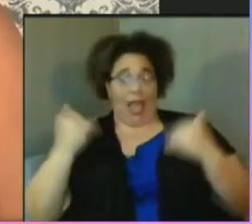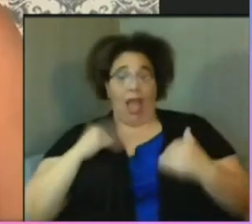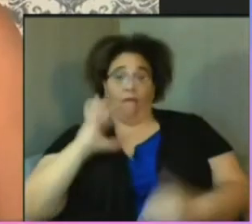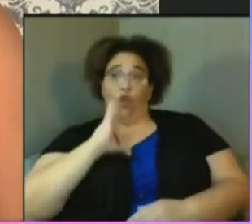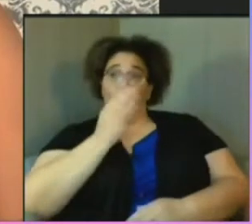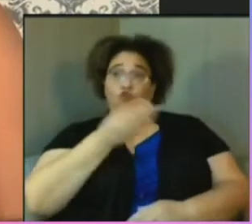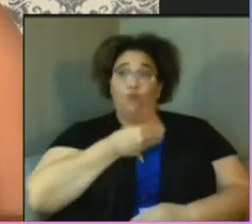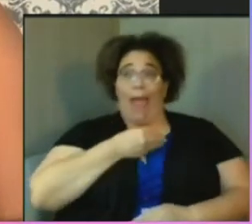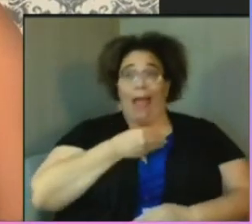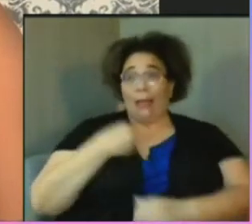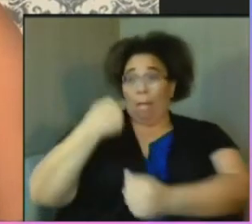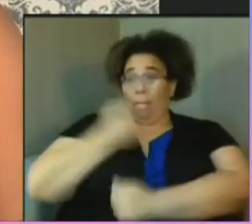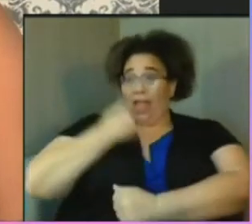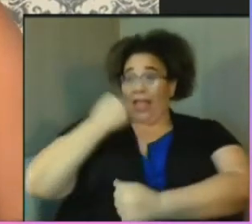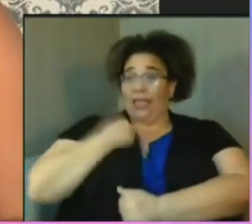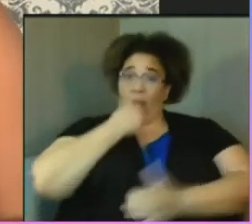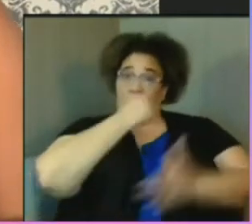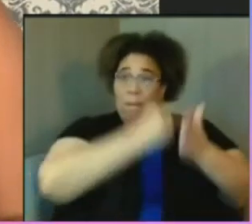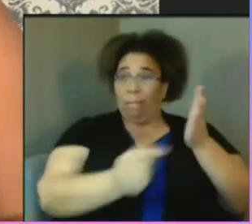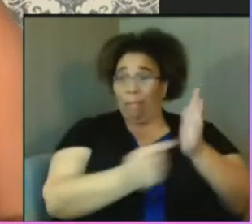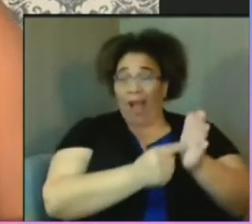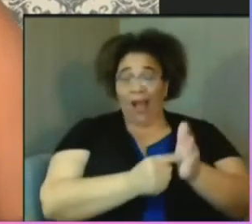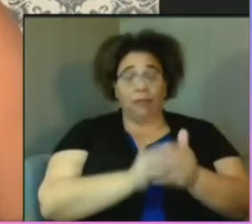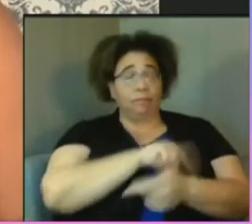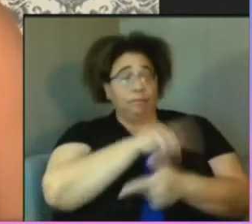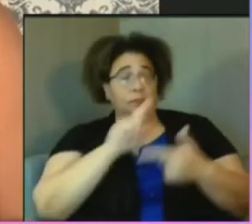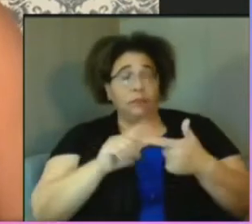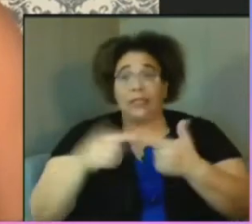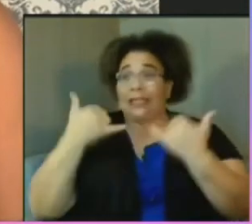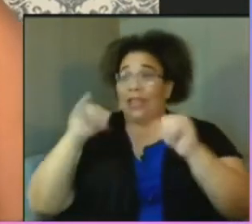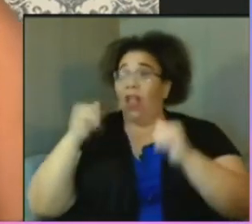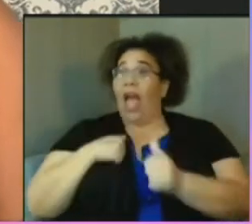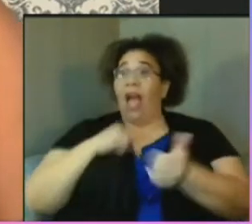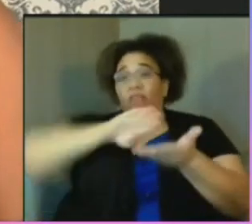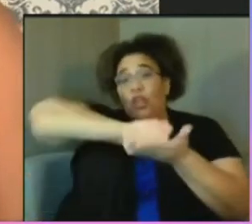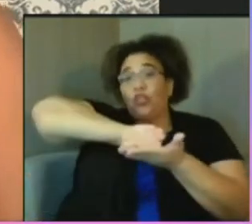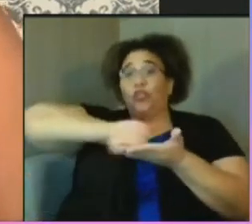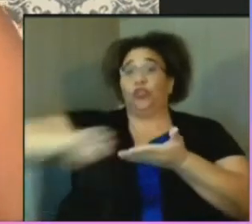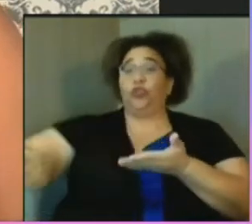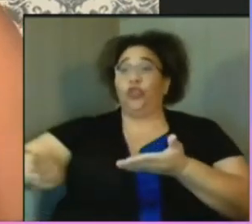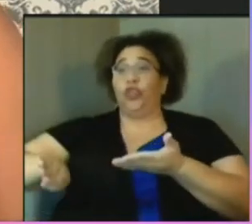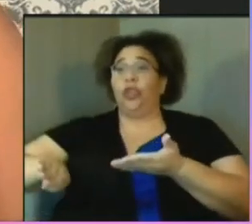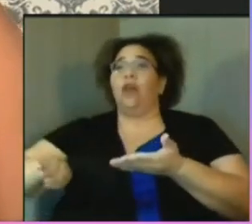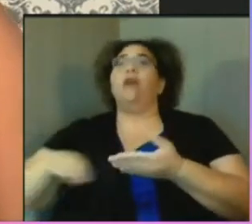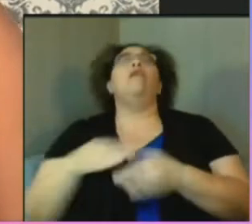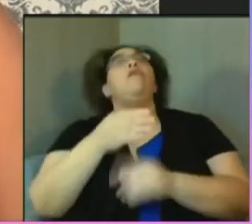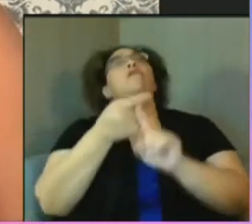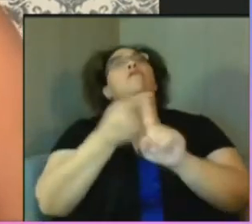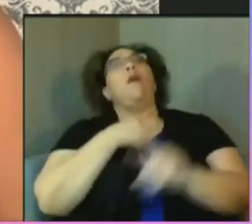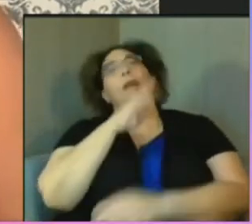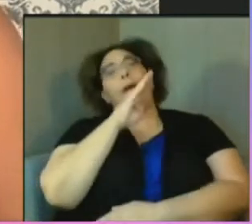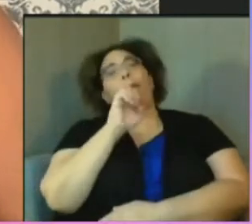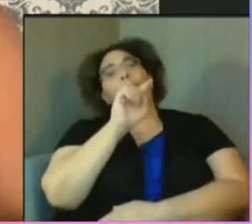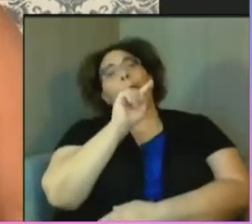we still have the exclusion by Betsy DeVos' education department of trans people